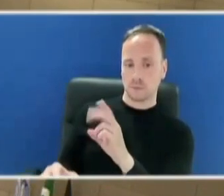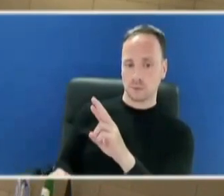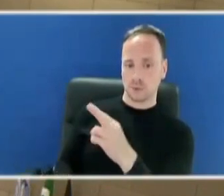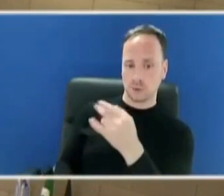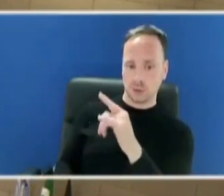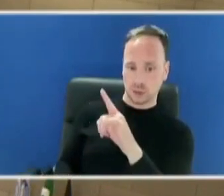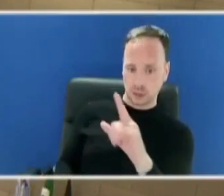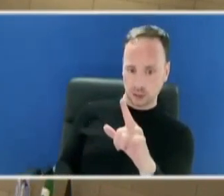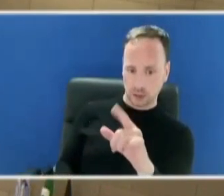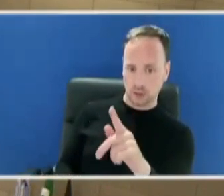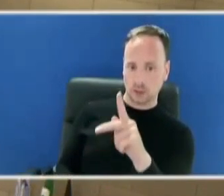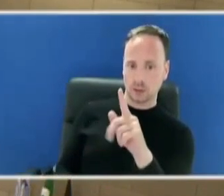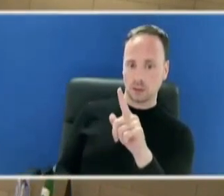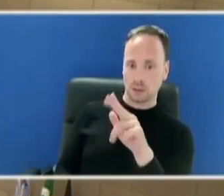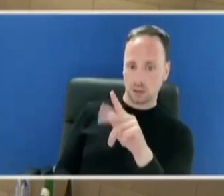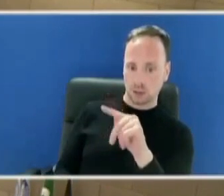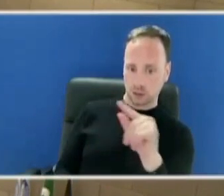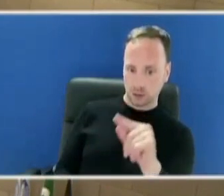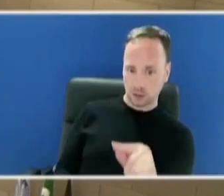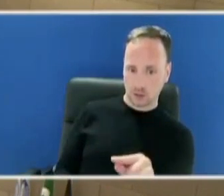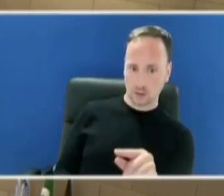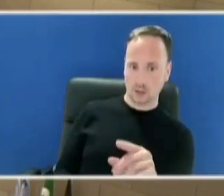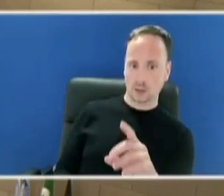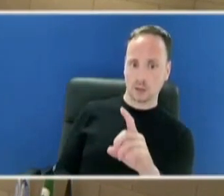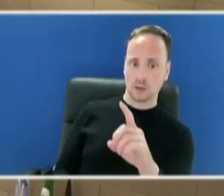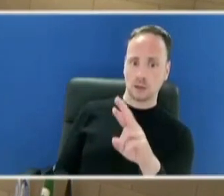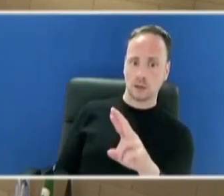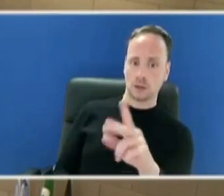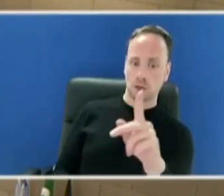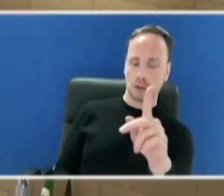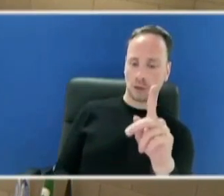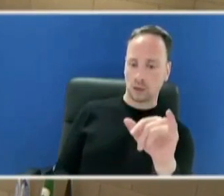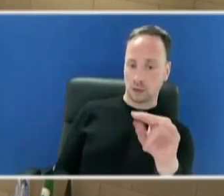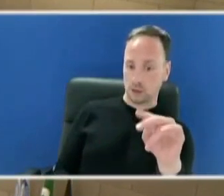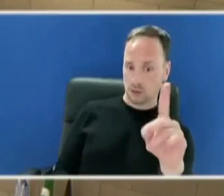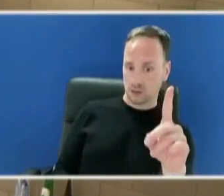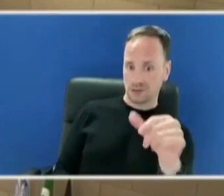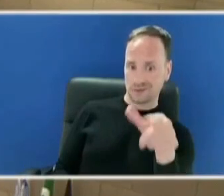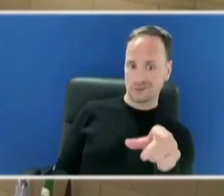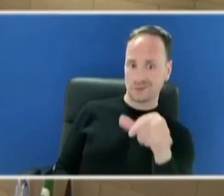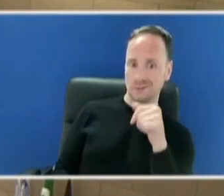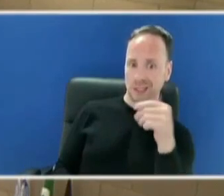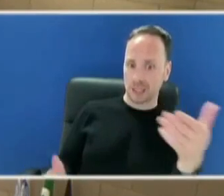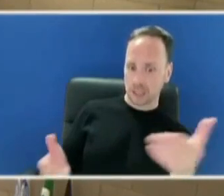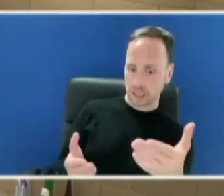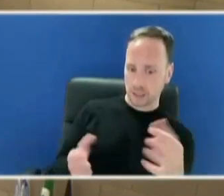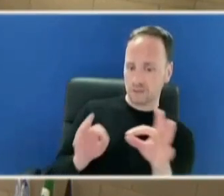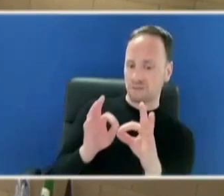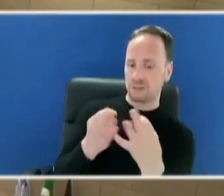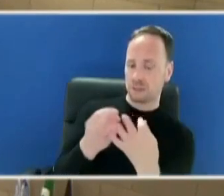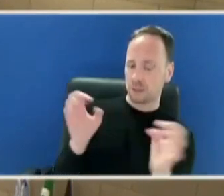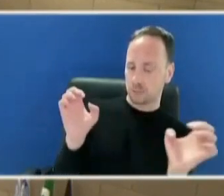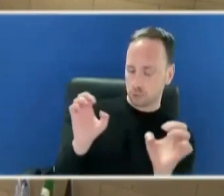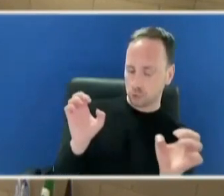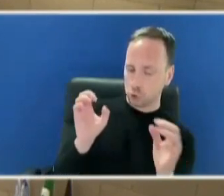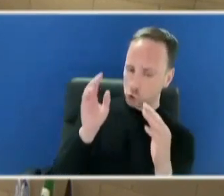I'm sorry that she's not here due to a family emergency, and we're thinking of her. For listening to our concerns,